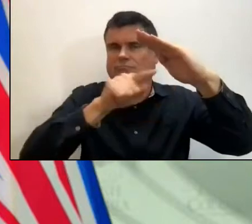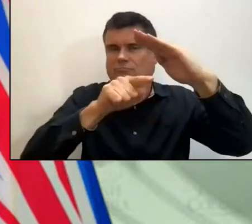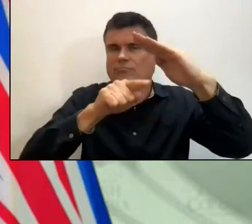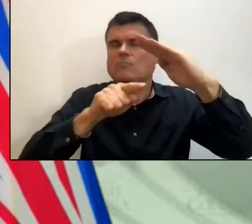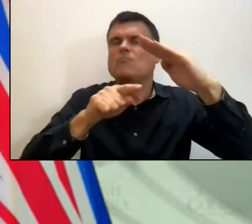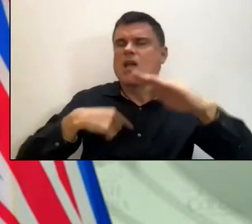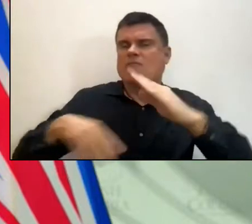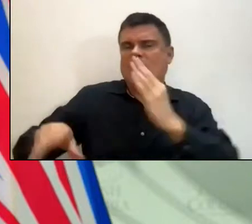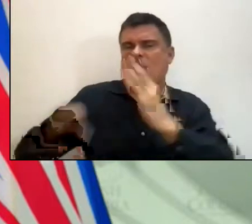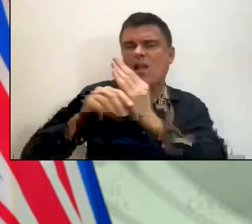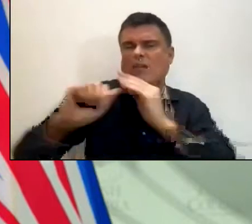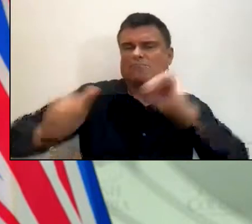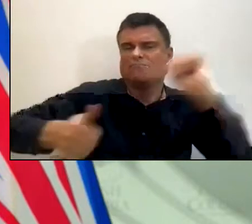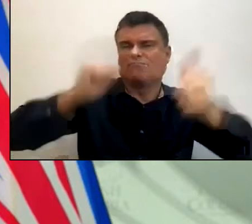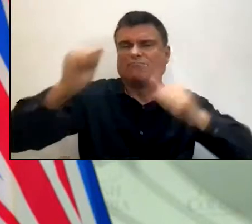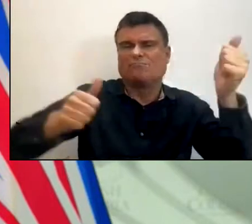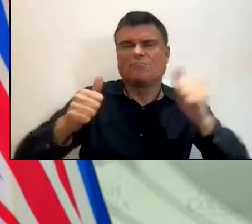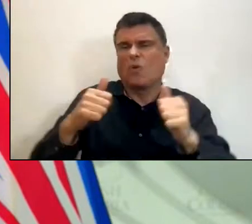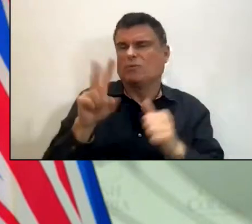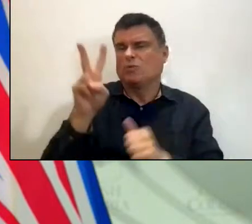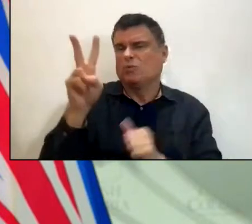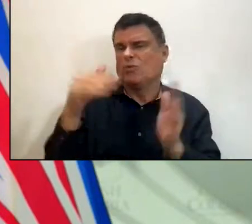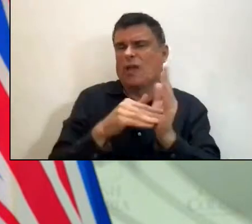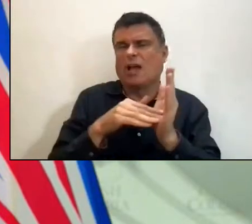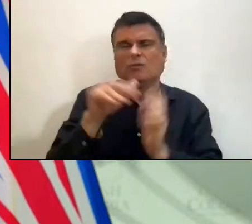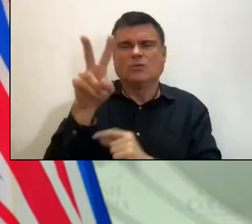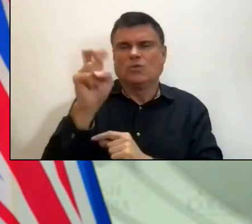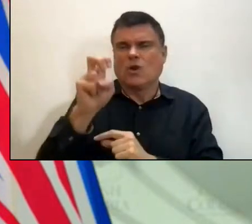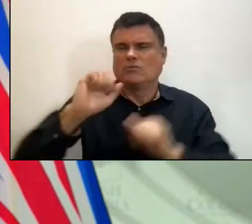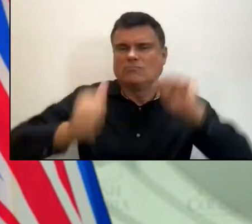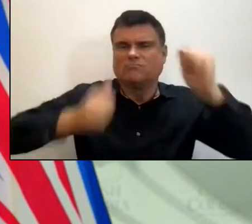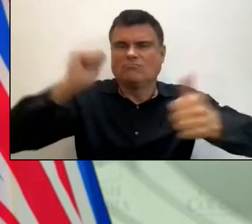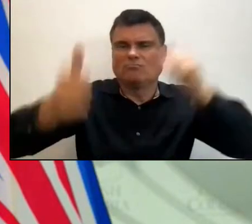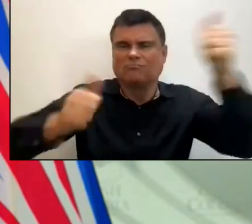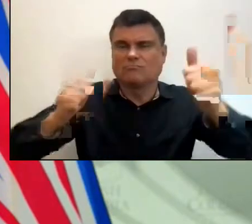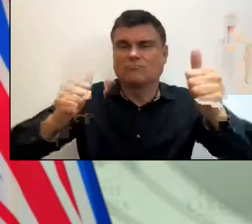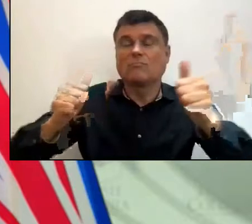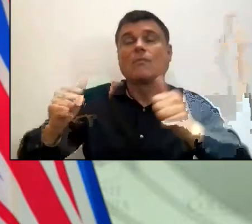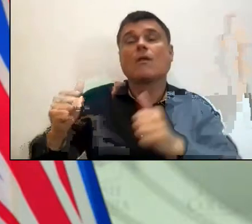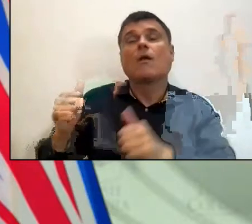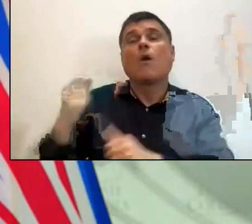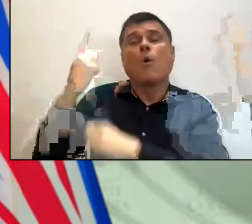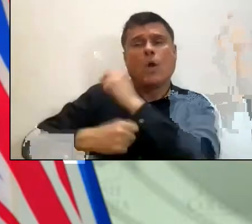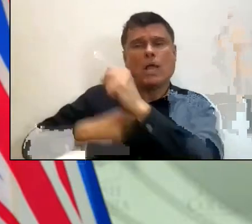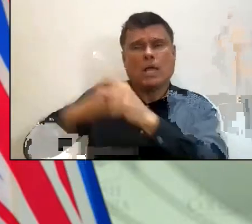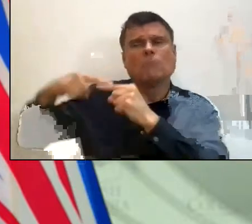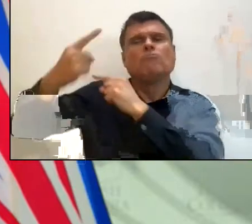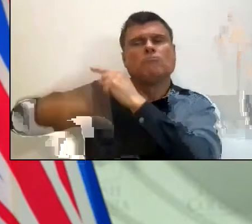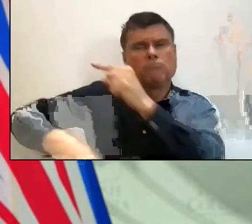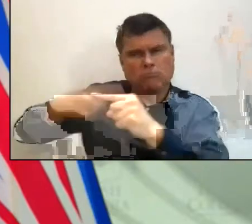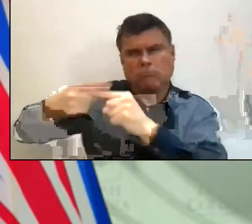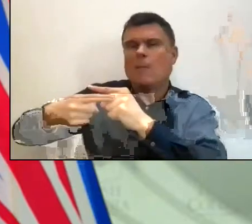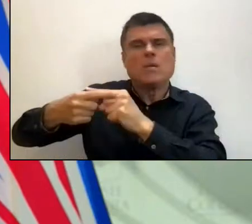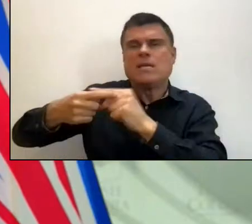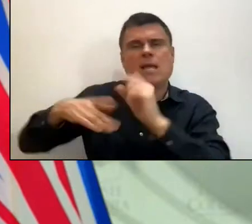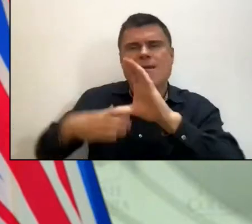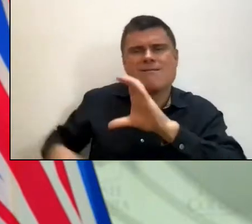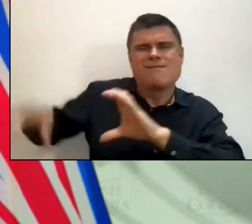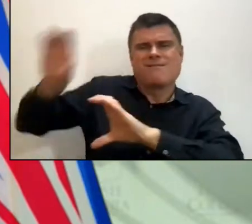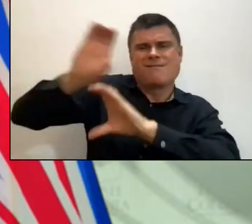snap. For everyone where an extreme weather -- it's important to dress in layers with wind and